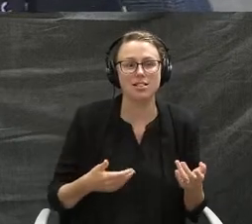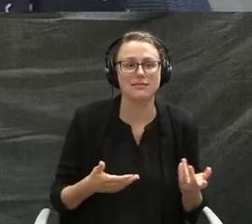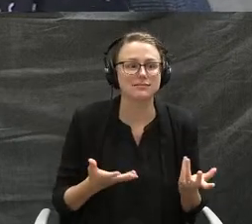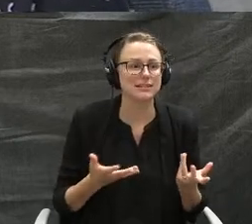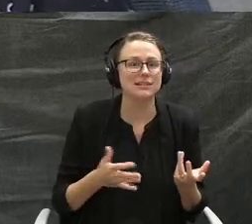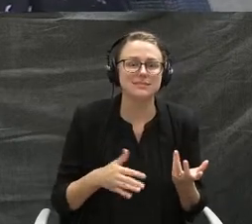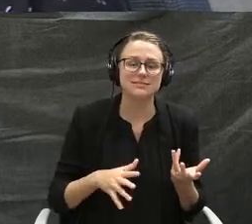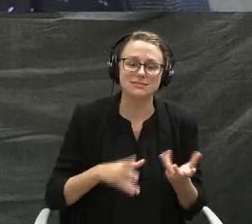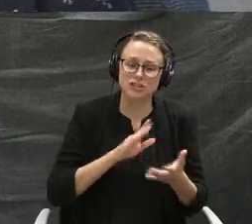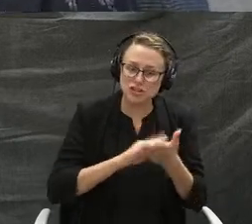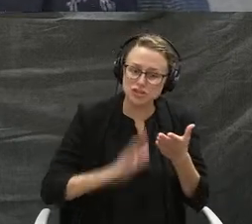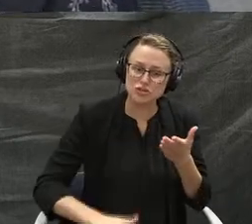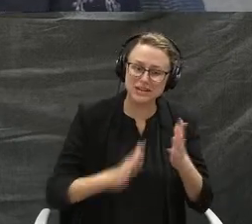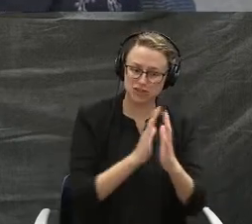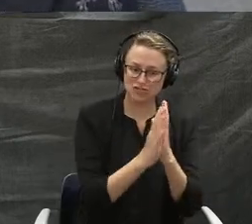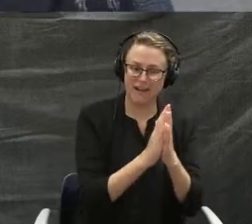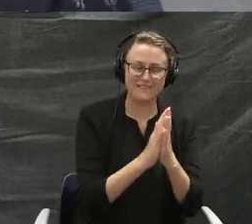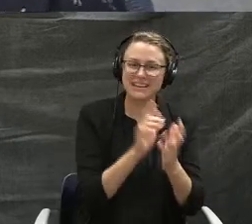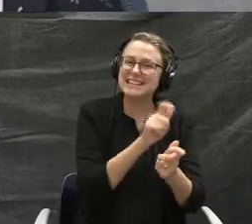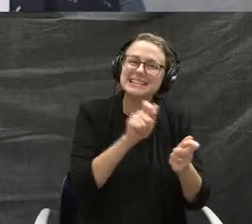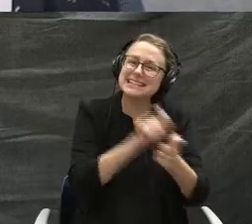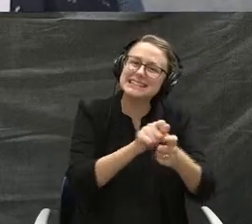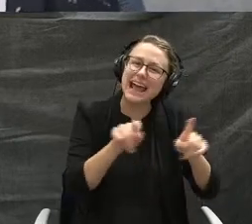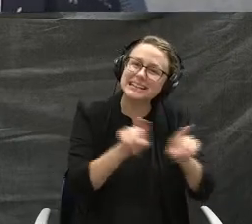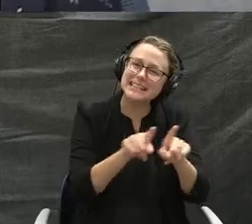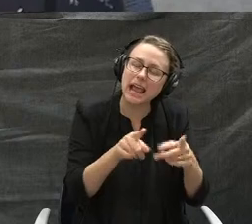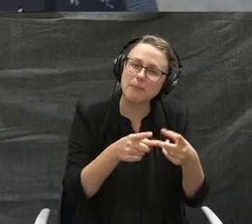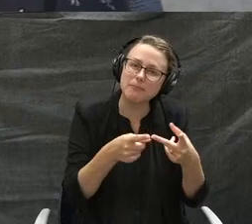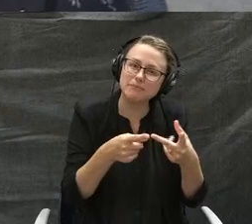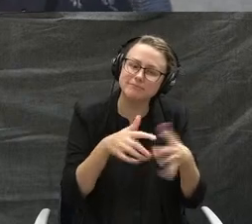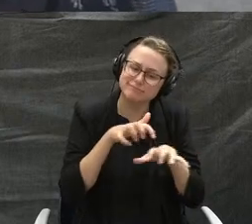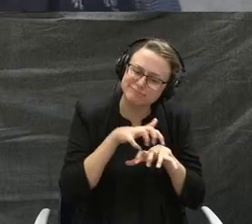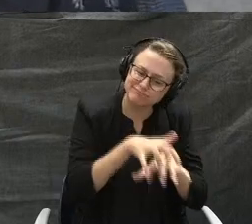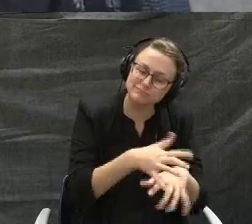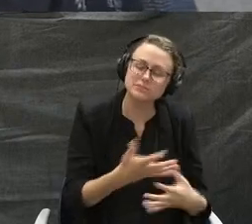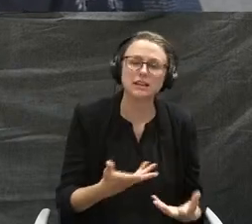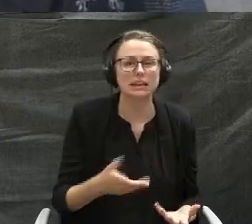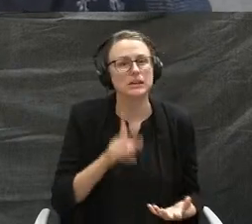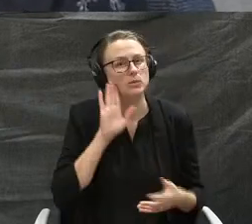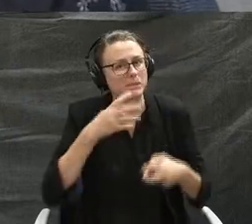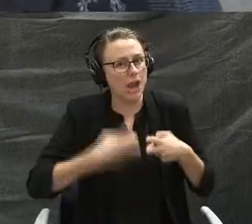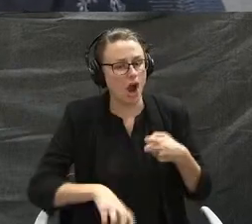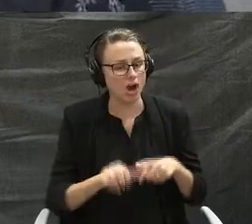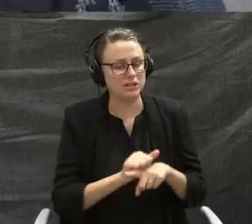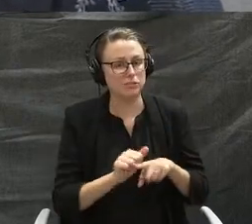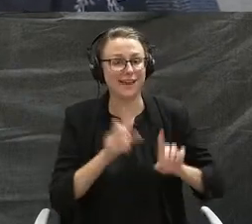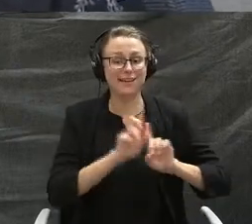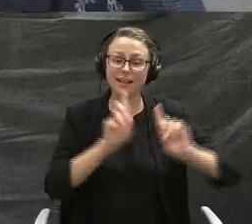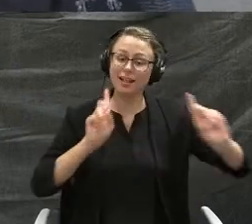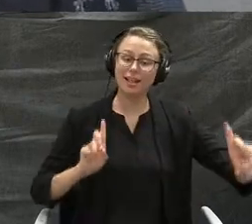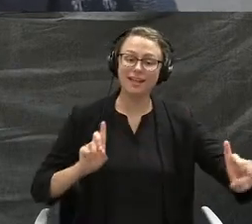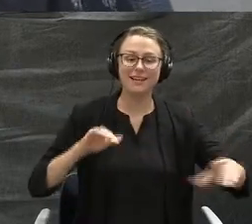the exact same. It seems to me it would be very hard to practice social distancing in those chokepoints. Stretches